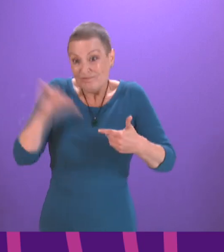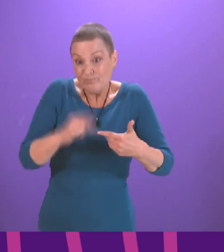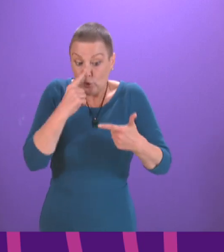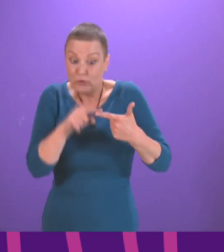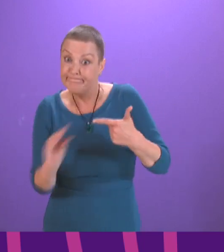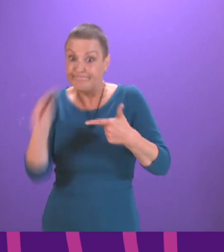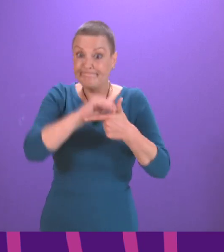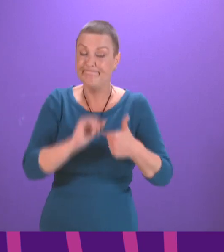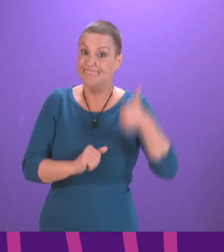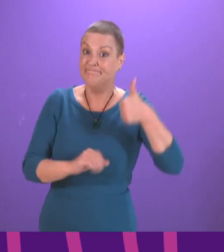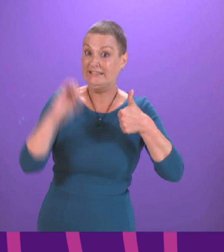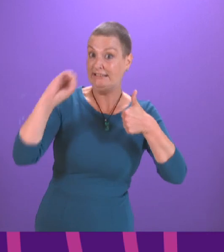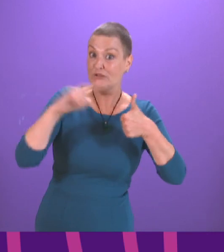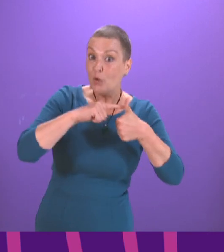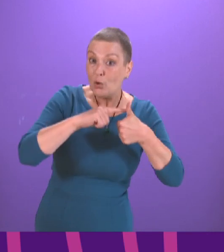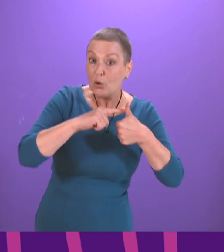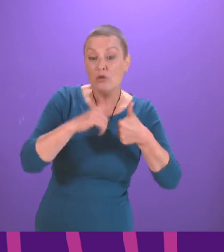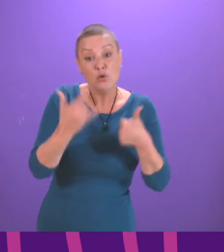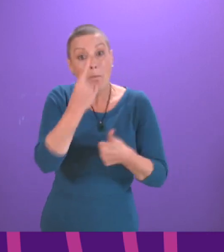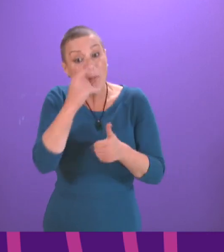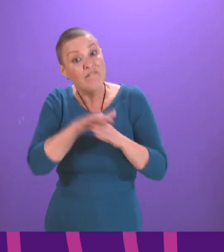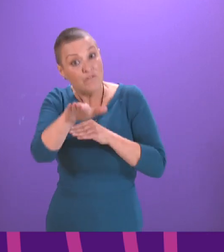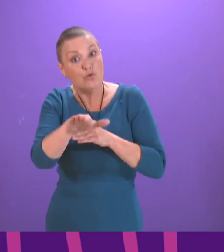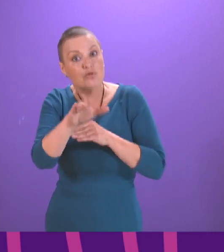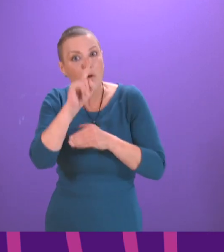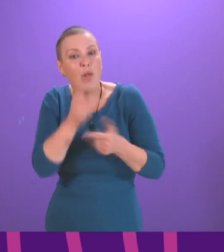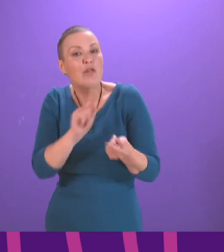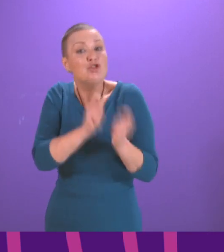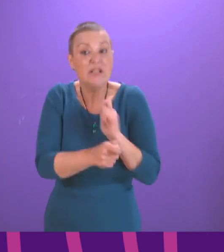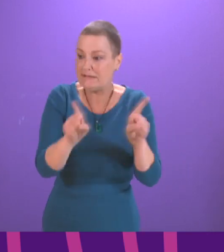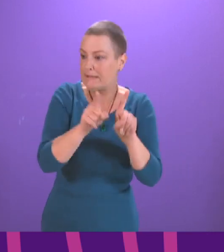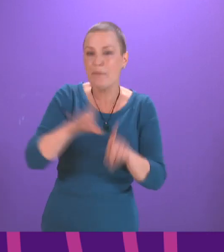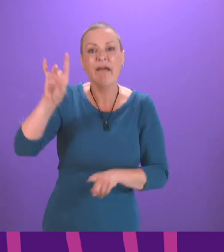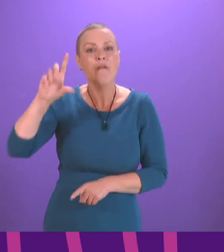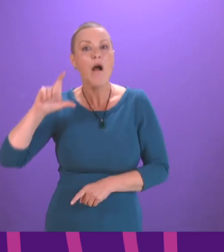consider that as we go forward. Likewise, other parts of the country, such as Inverclyde,